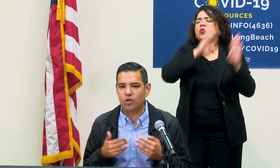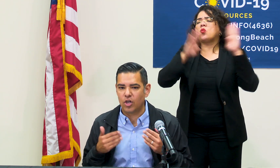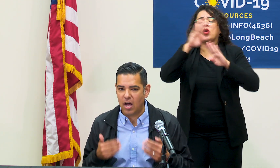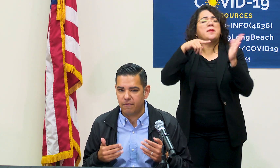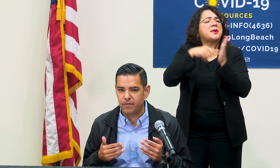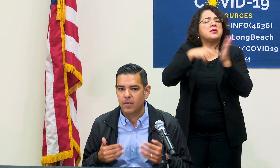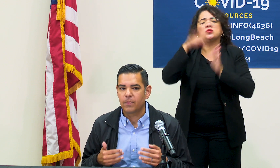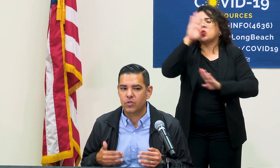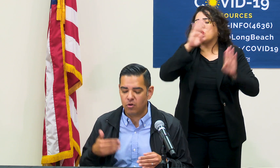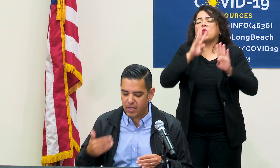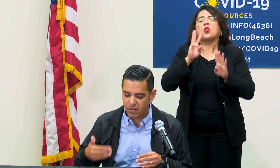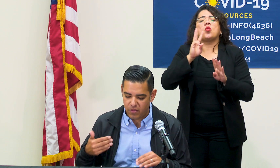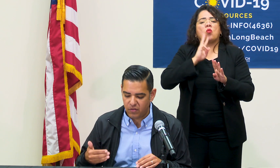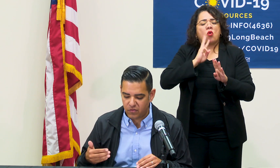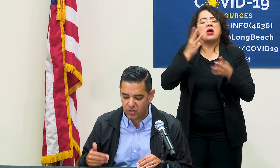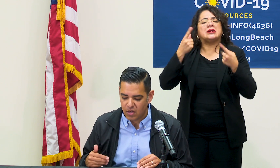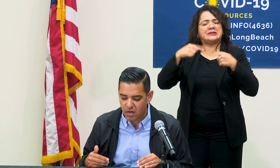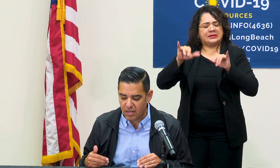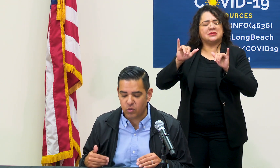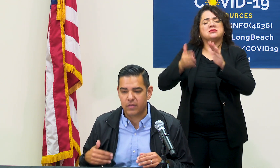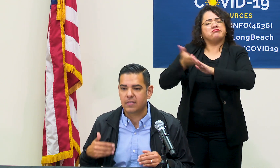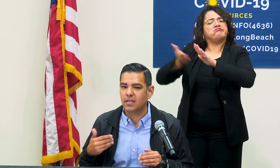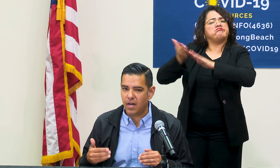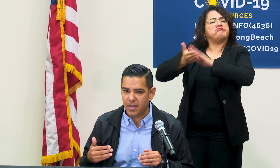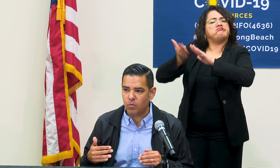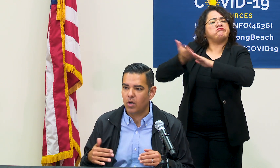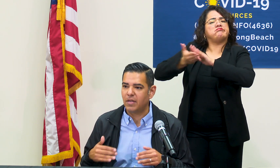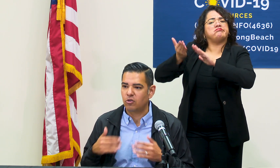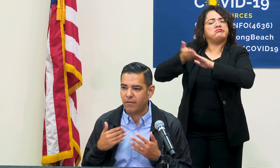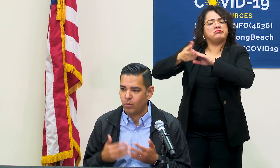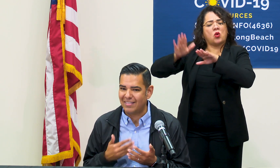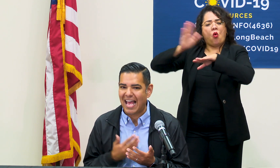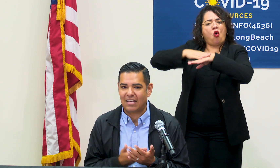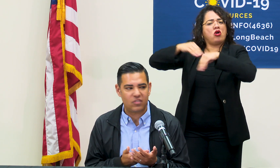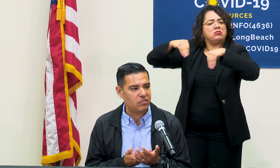turned off during this time. We want to make sure everyone has access